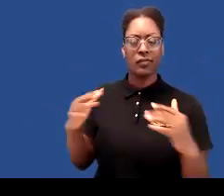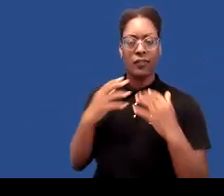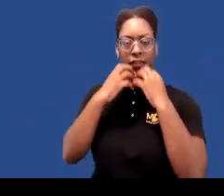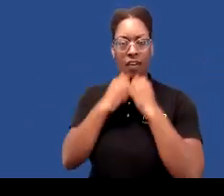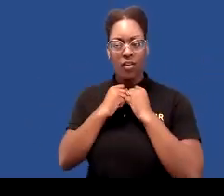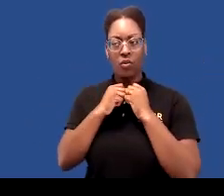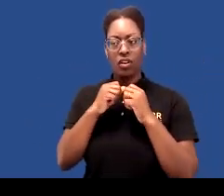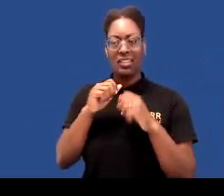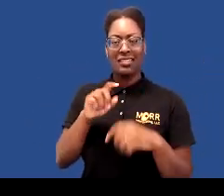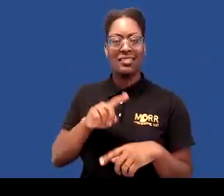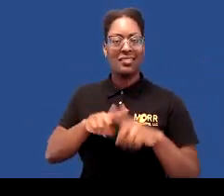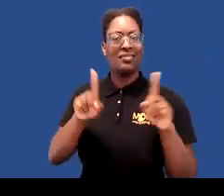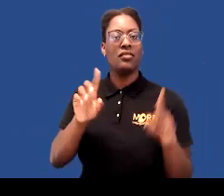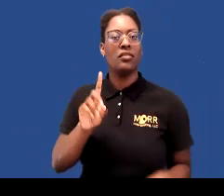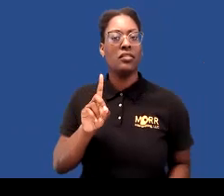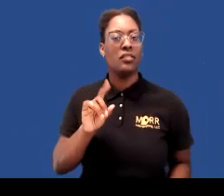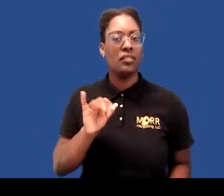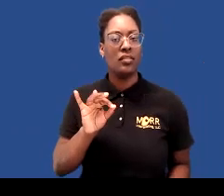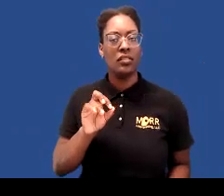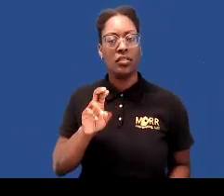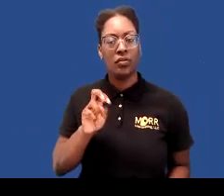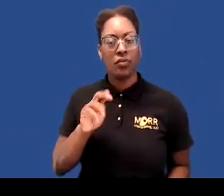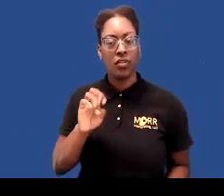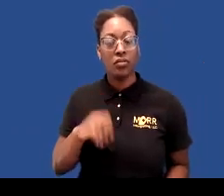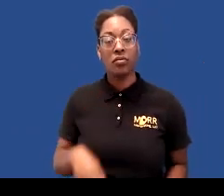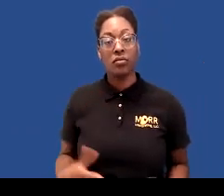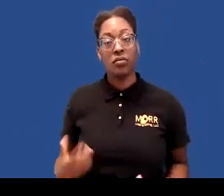And so when I think about antiracism and thinking about all of the other "anti"s